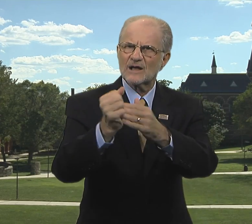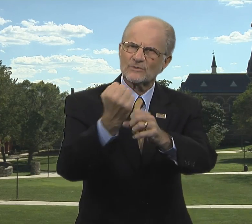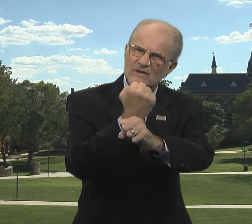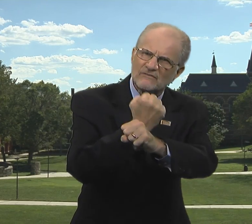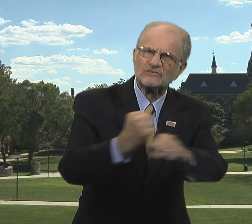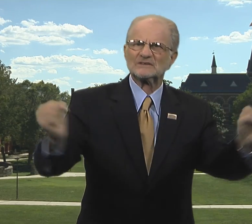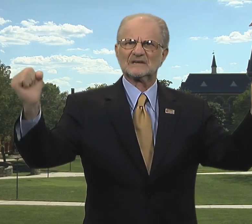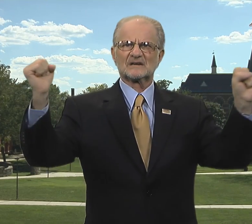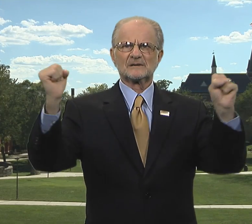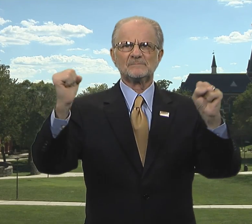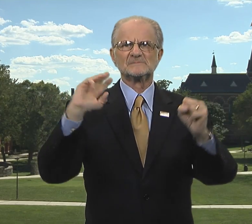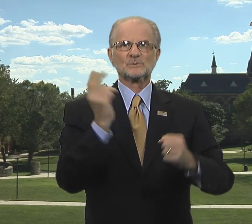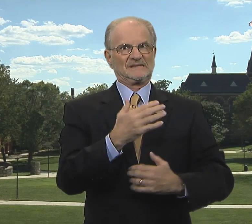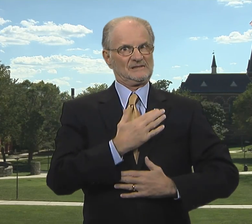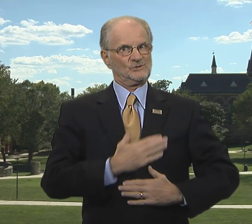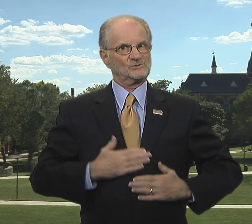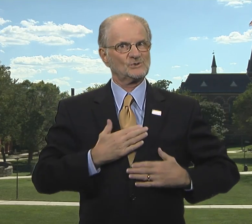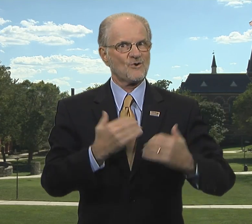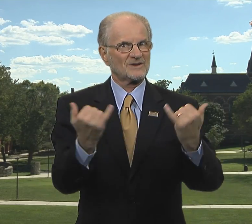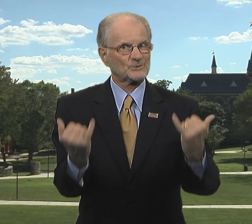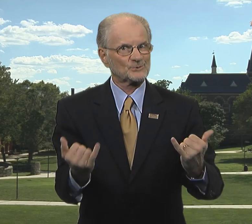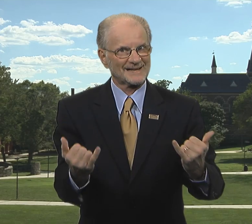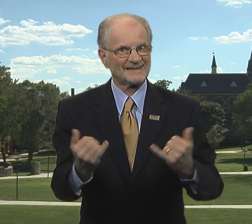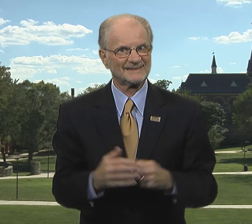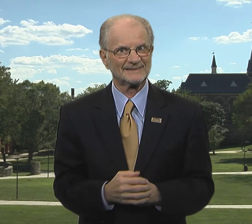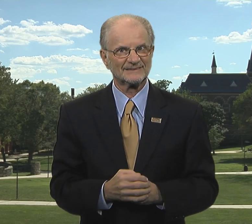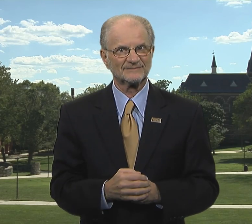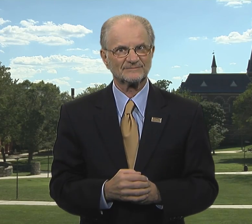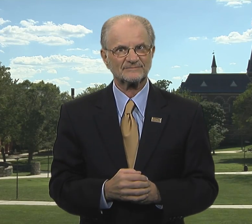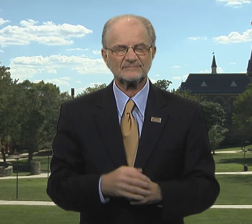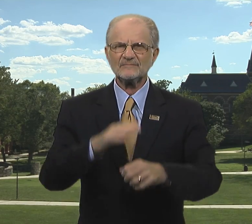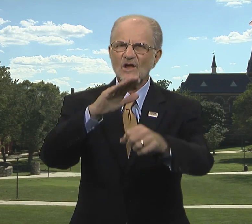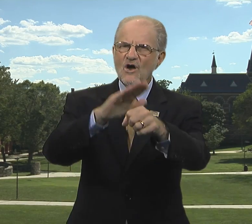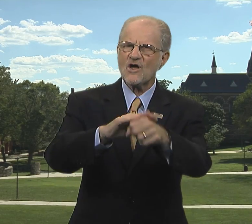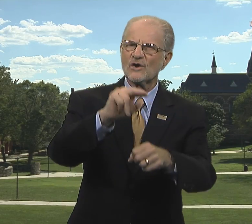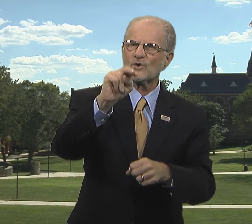led to the freedoms we enjoy today.